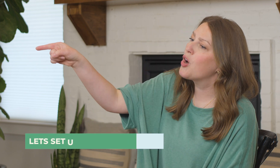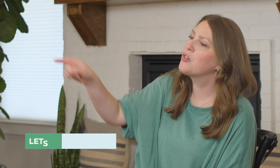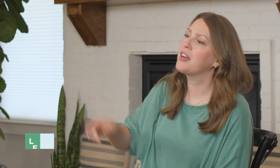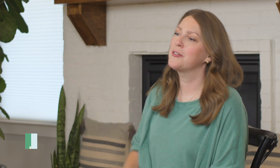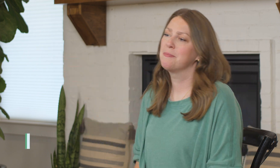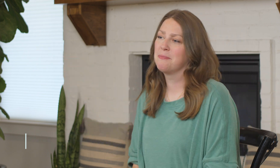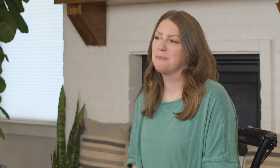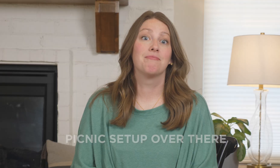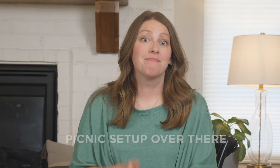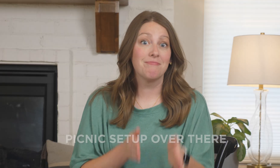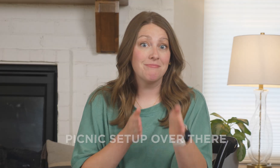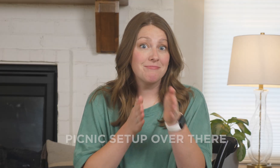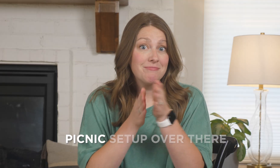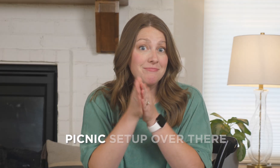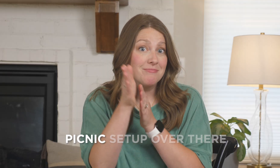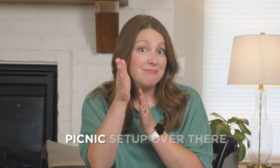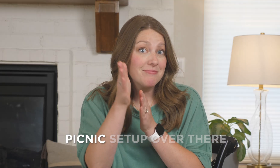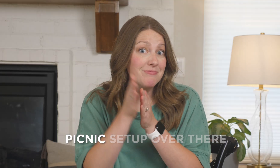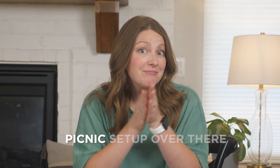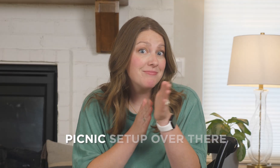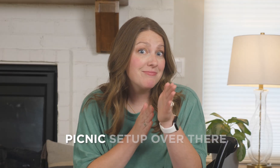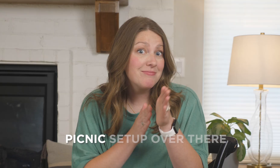over there.